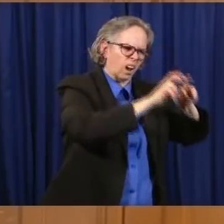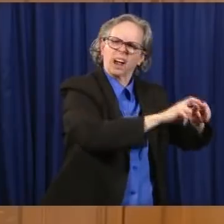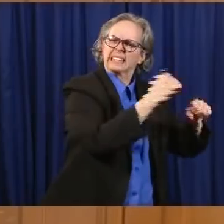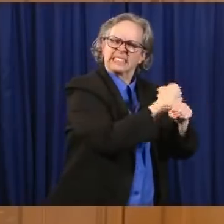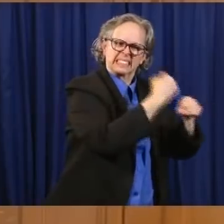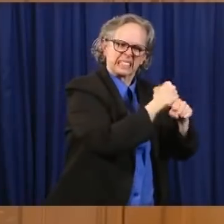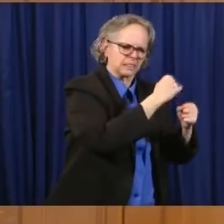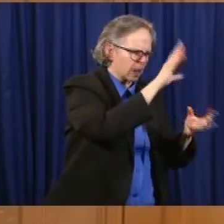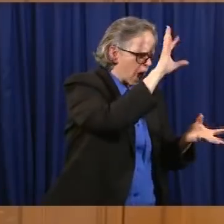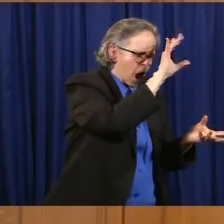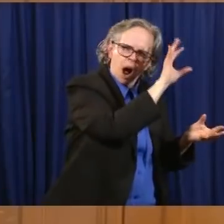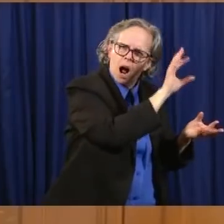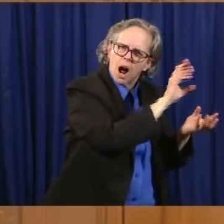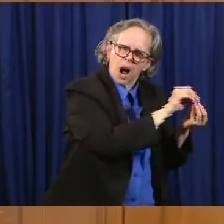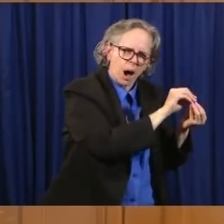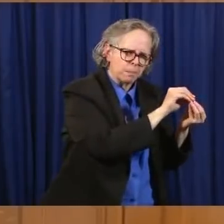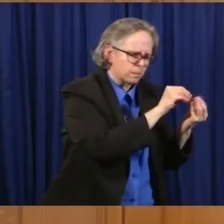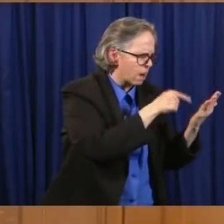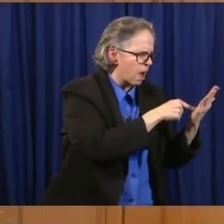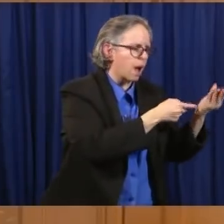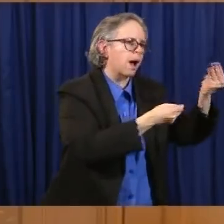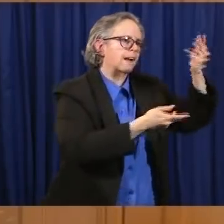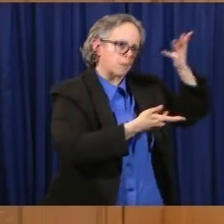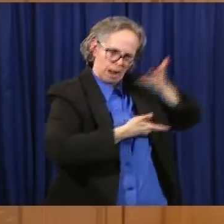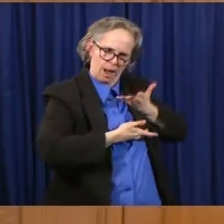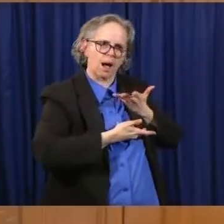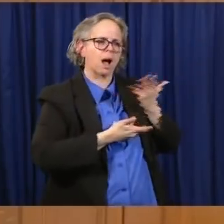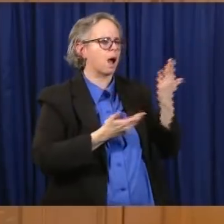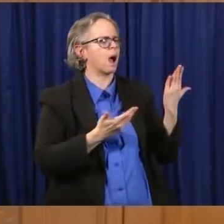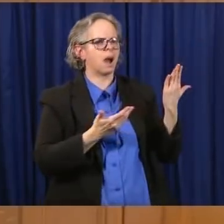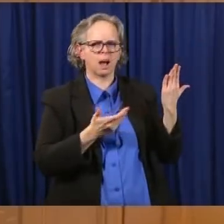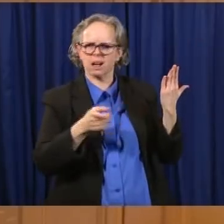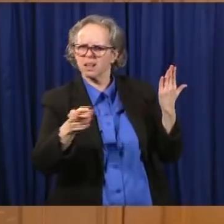VERSUS THE TIME BECAUSE TICKET TO VITAL STATISTICS AND IT WAS